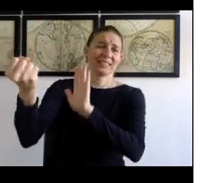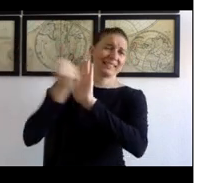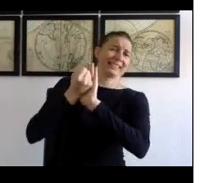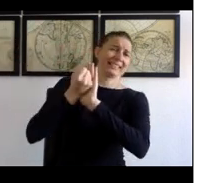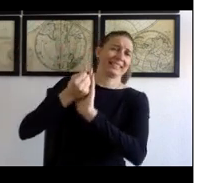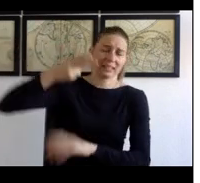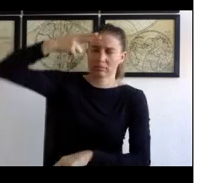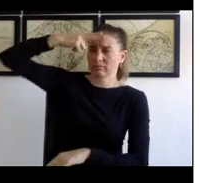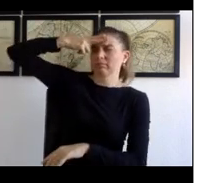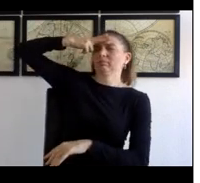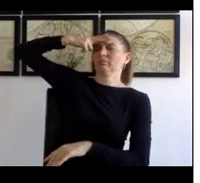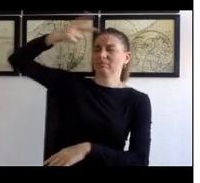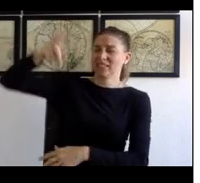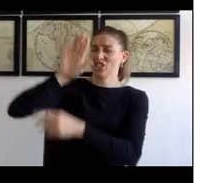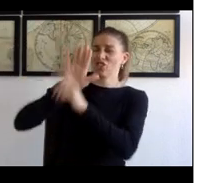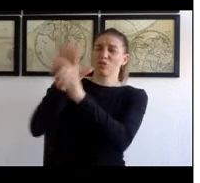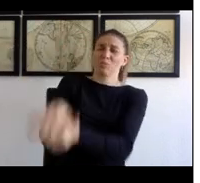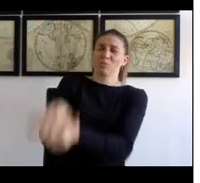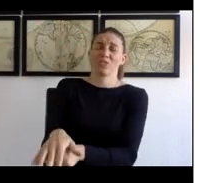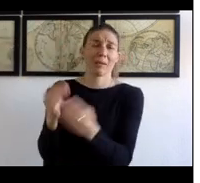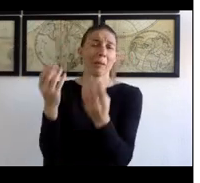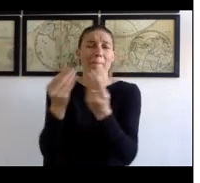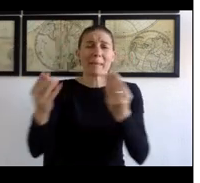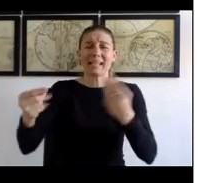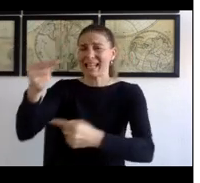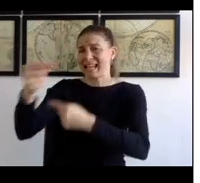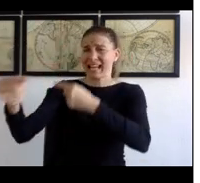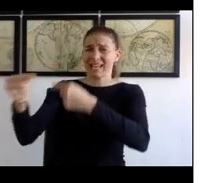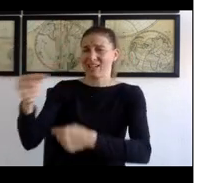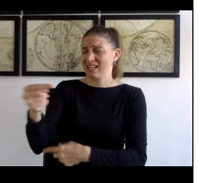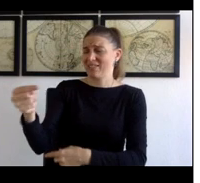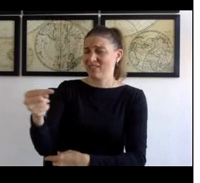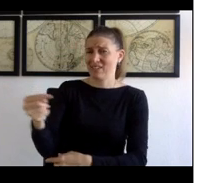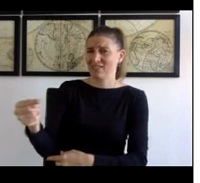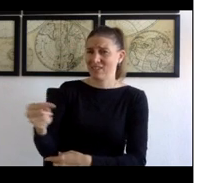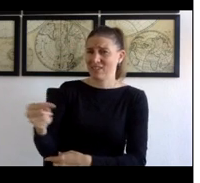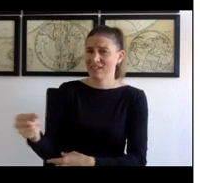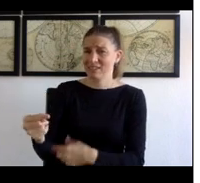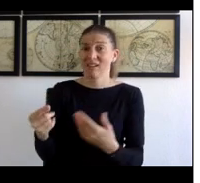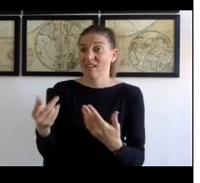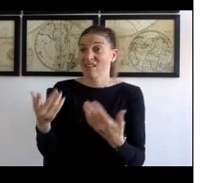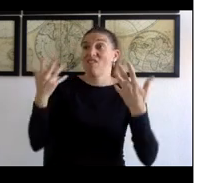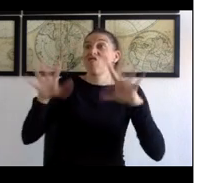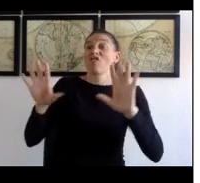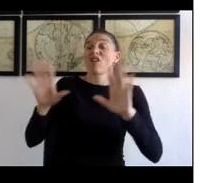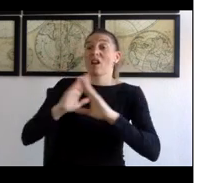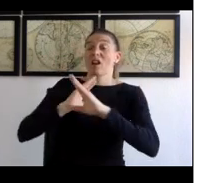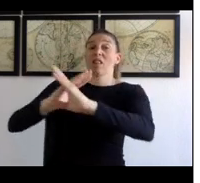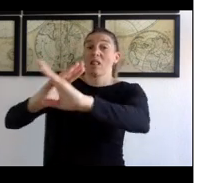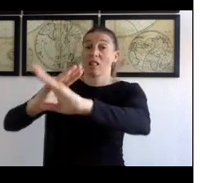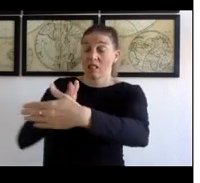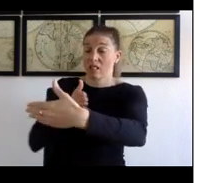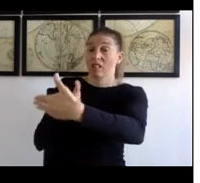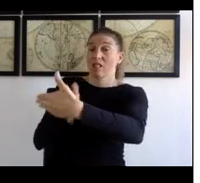and the negative perception of many persons with disabilities, they wouldn't feel comfortable seeking for a job.